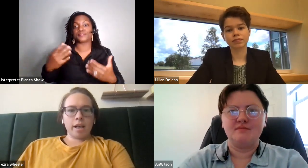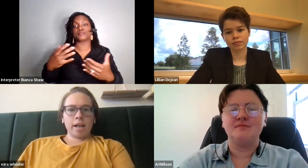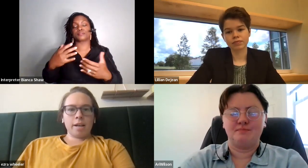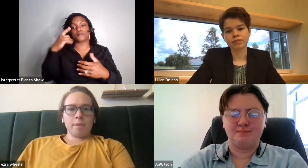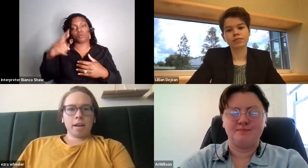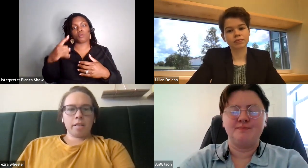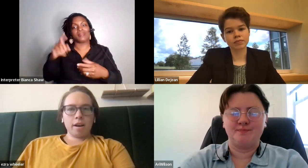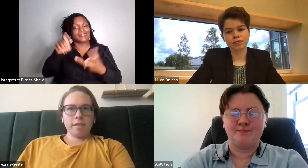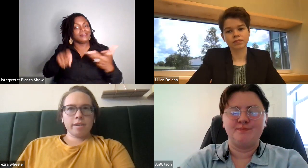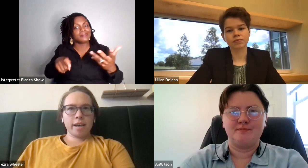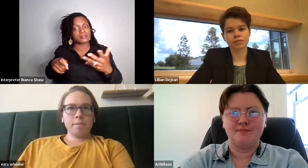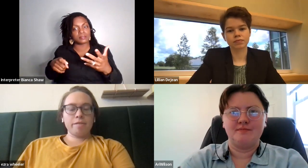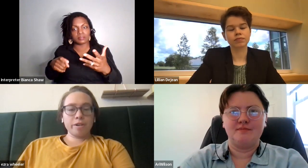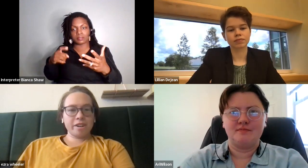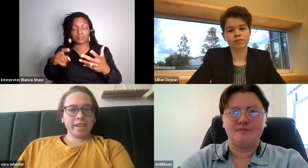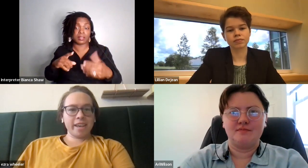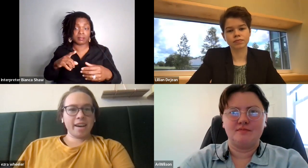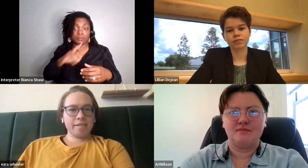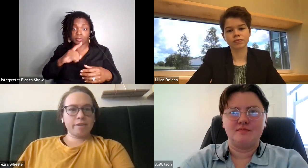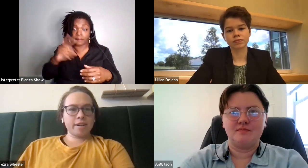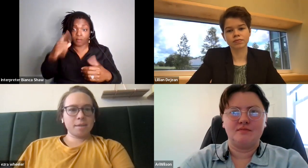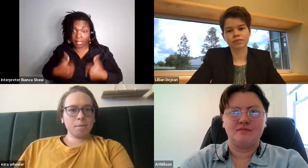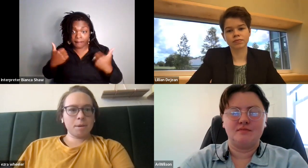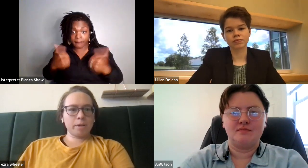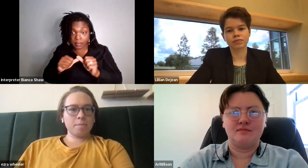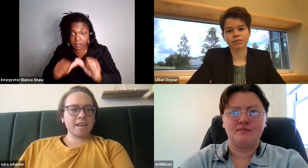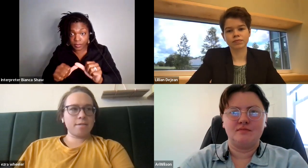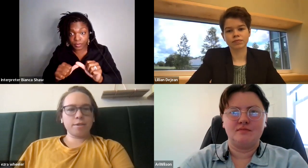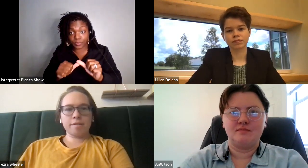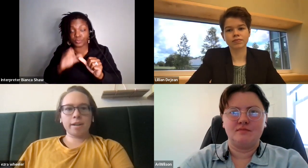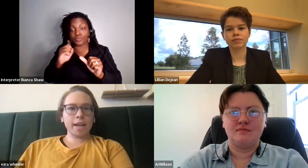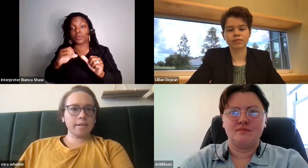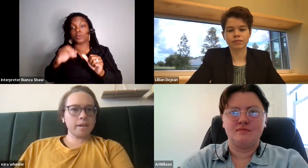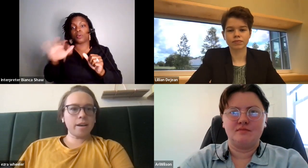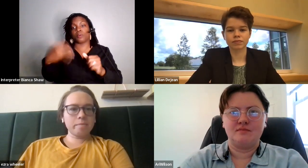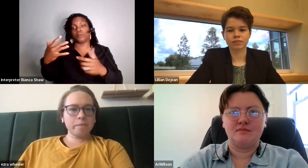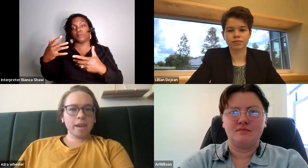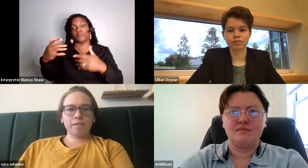And a lot of the time. unfortunately caregiving for disabled people comes down to if they're liked or not.